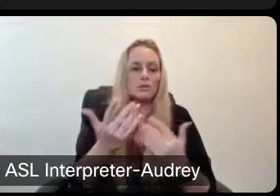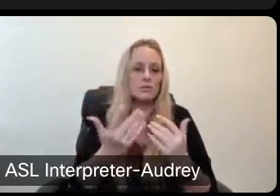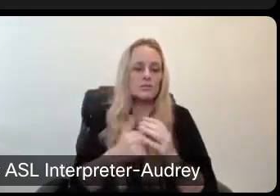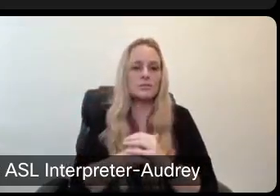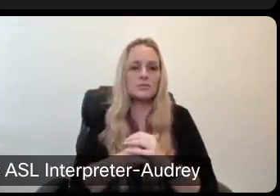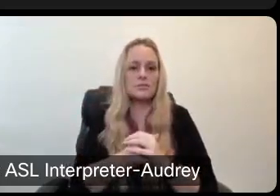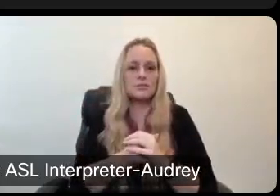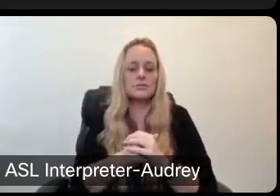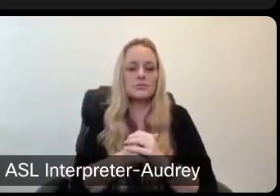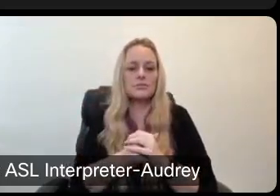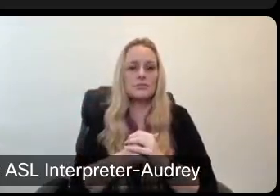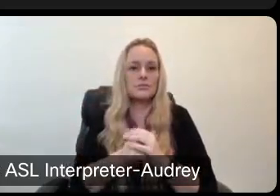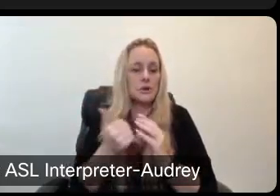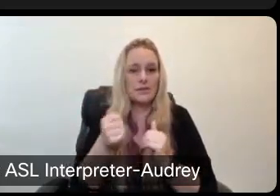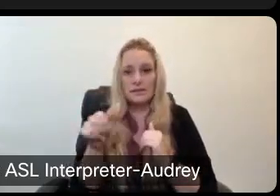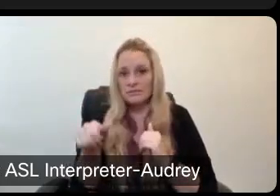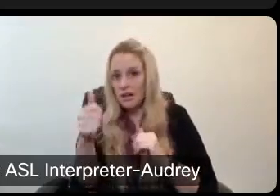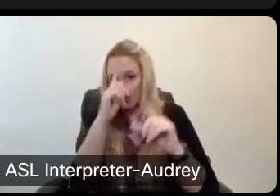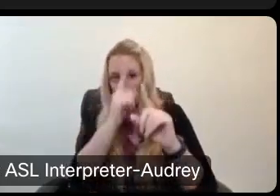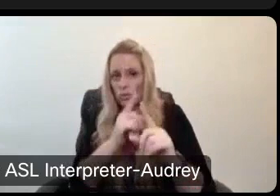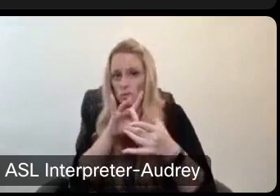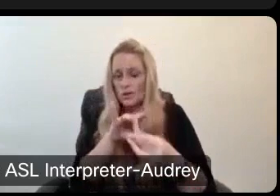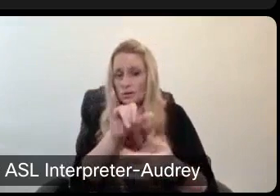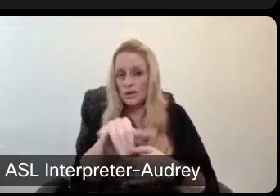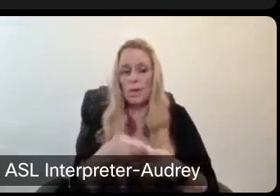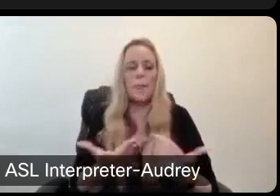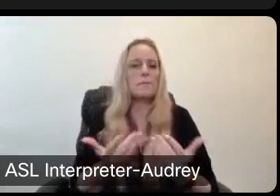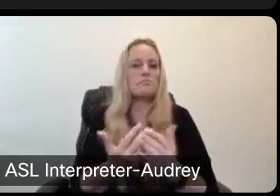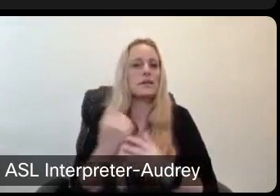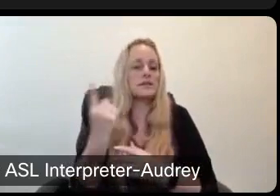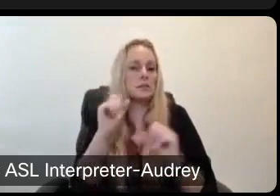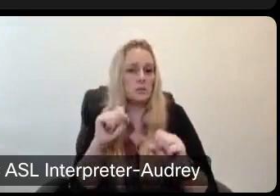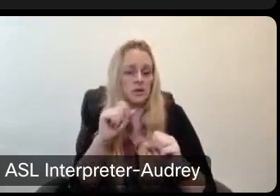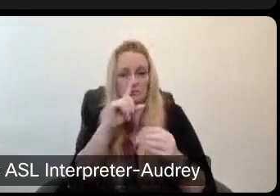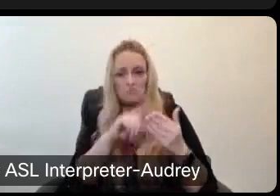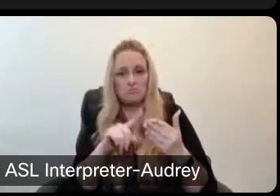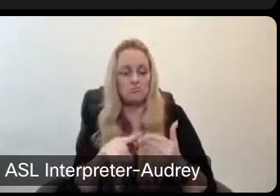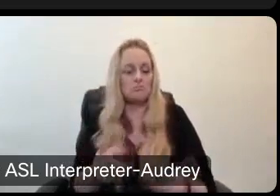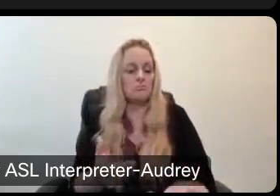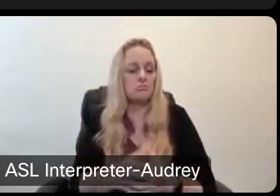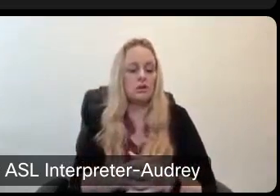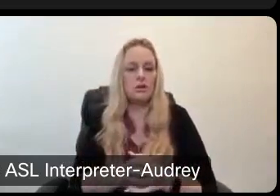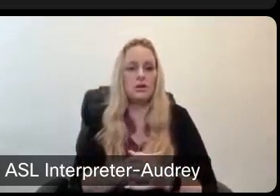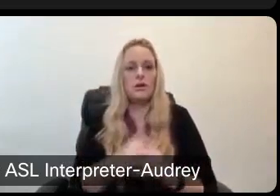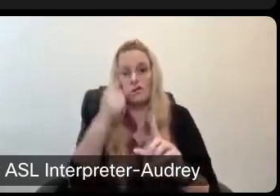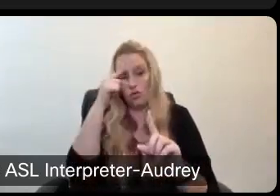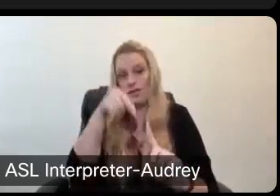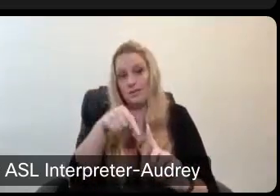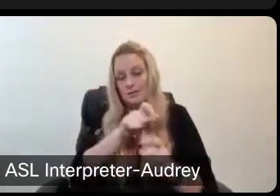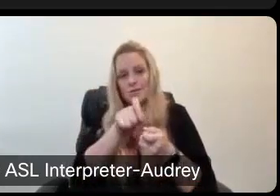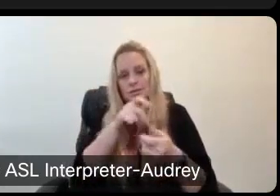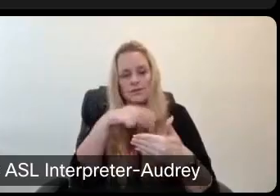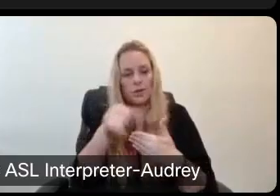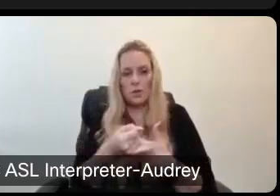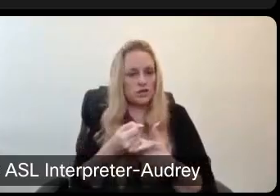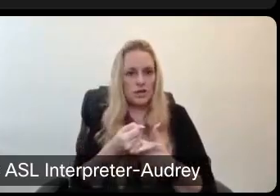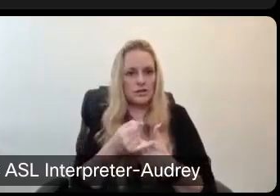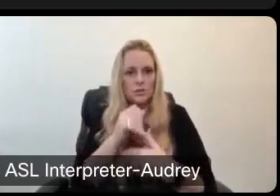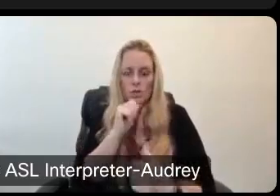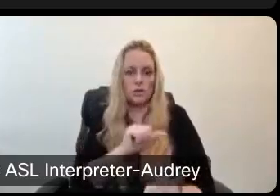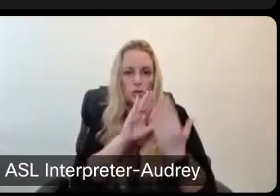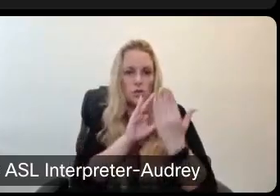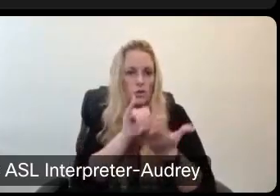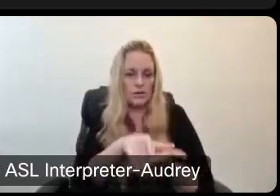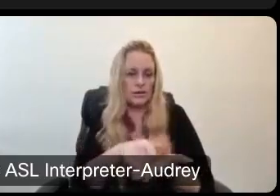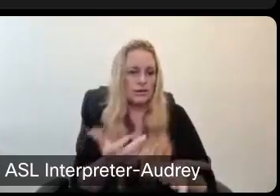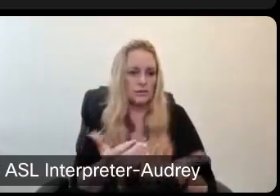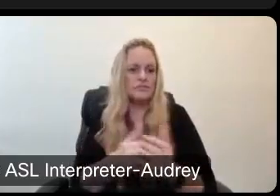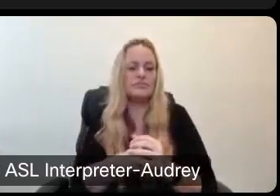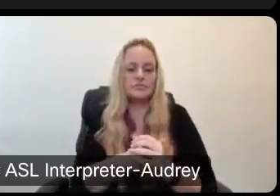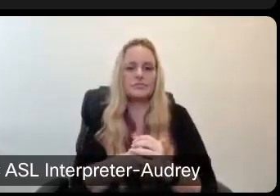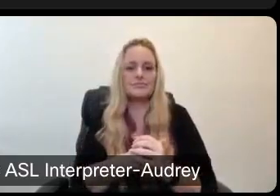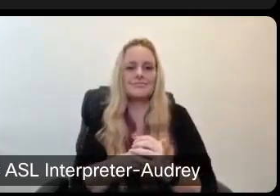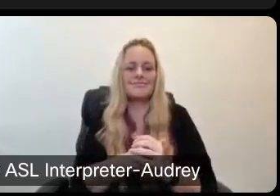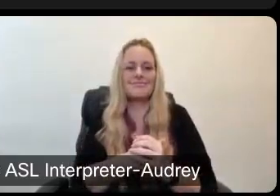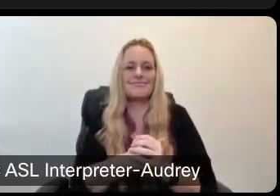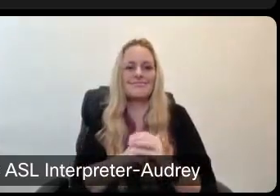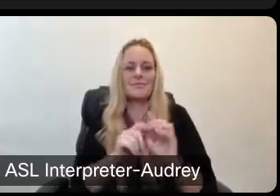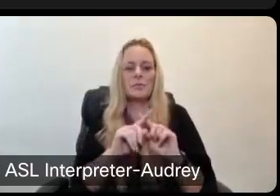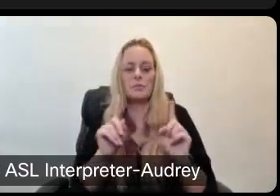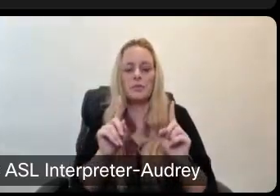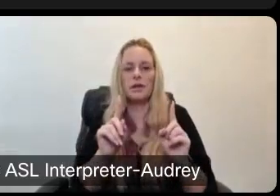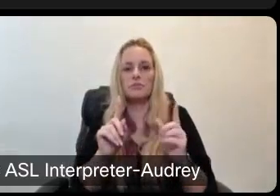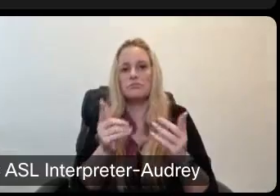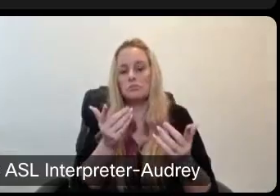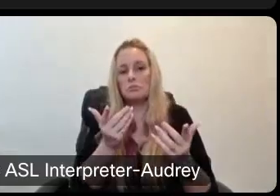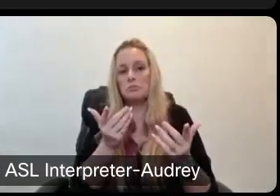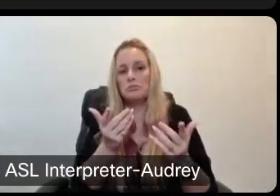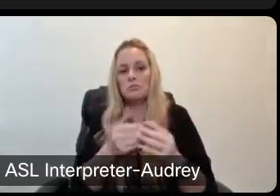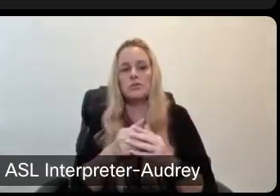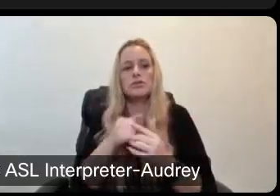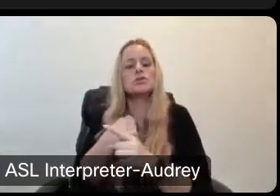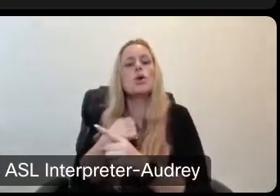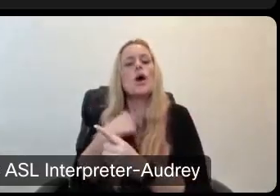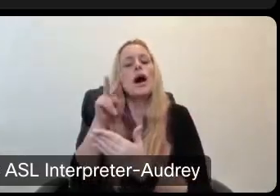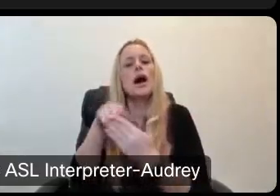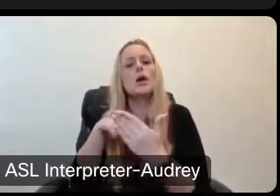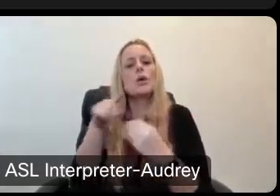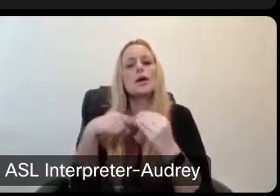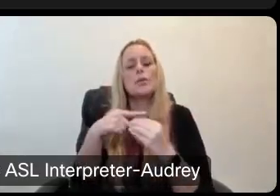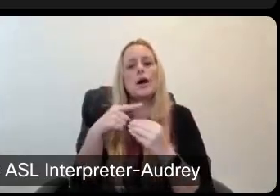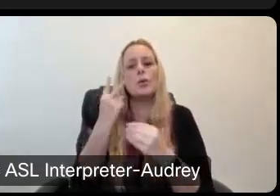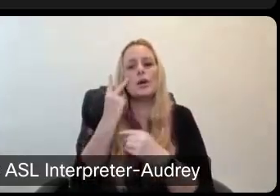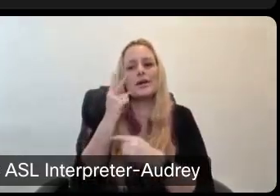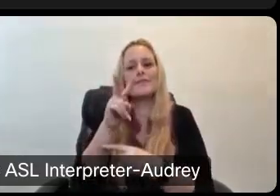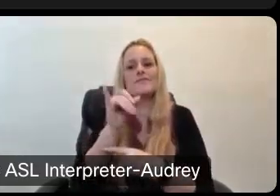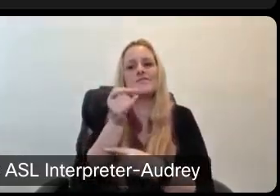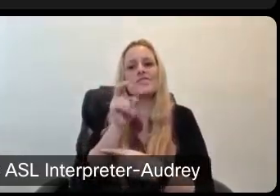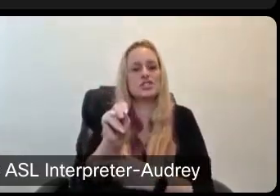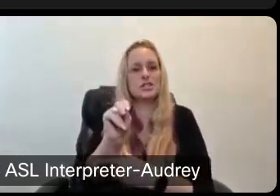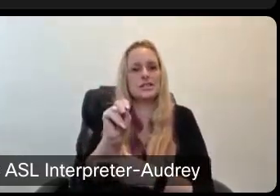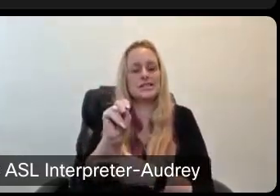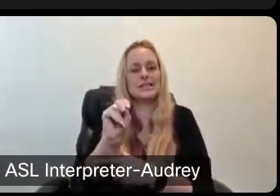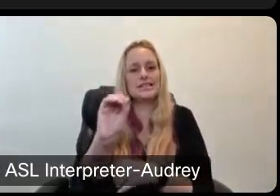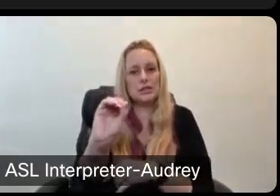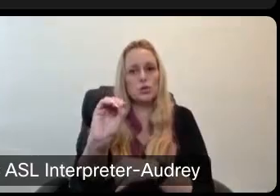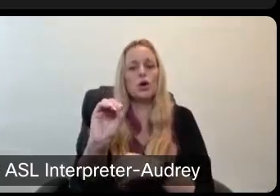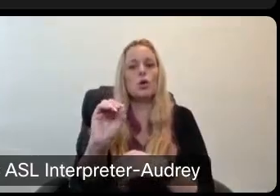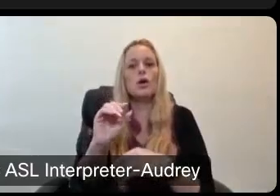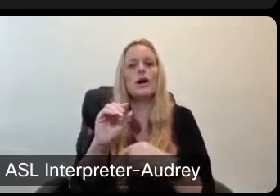I'm that's something we can look into. As far as this particular project, we didn't address that in conjunction with downtown rise, but we could probably. I read about the vision zero and the near miss tracker being part of the influence for making these.